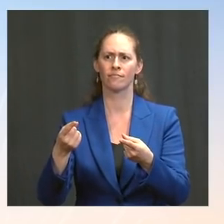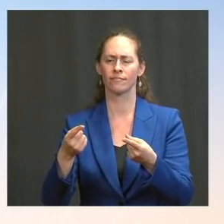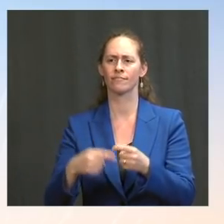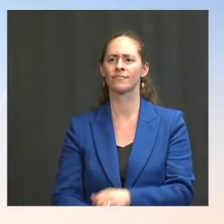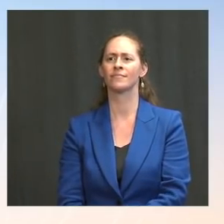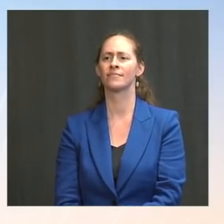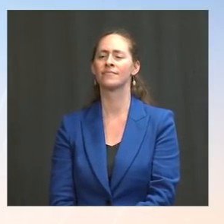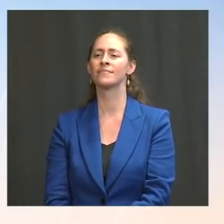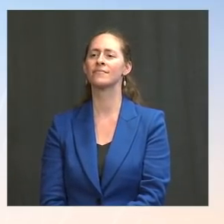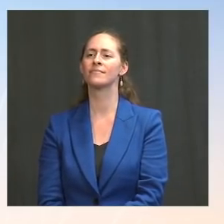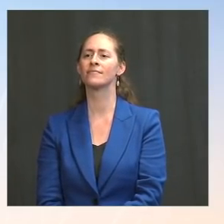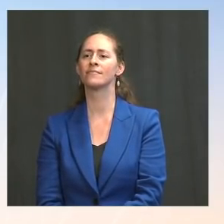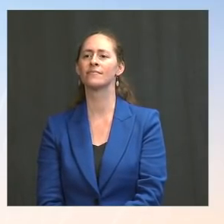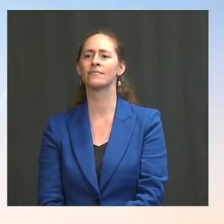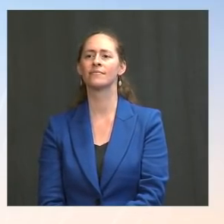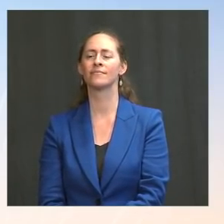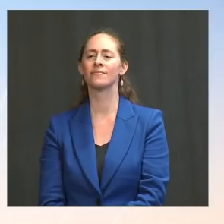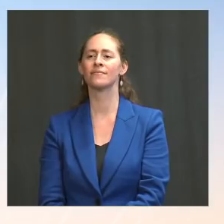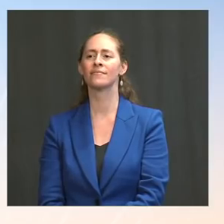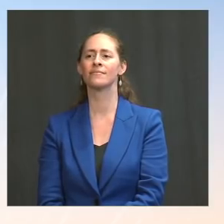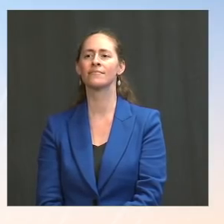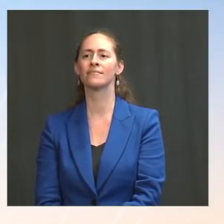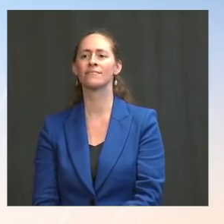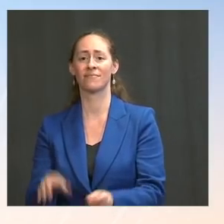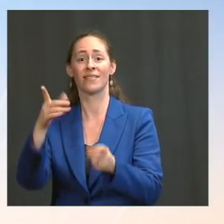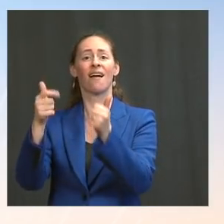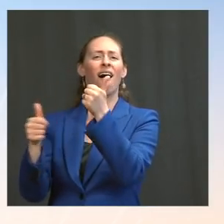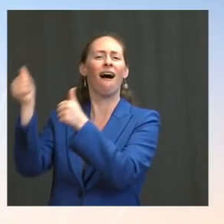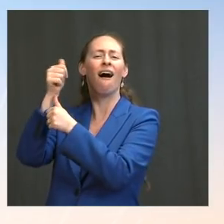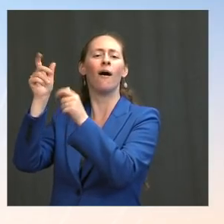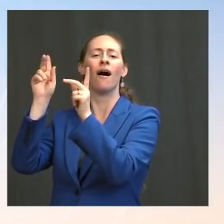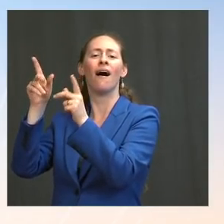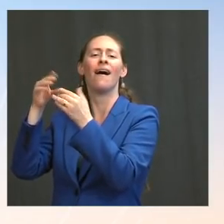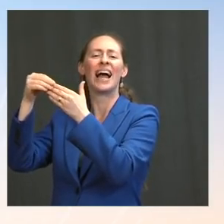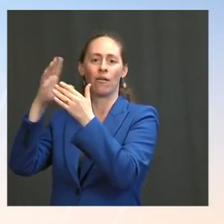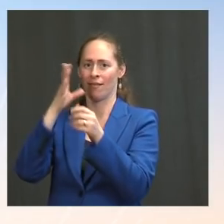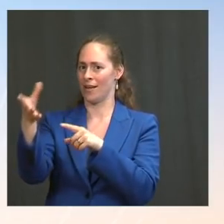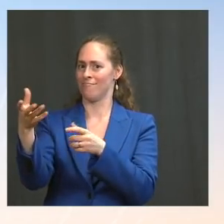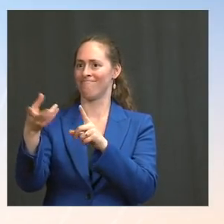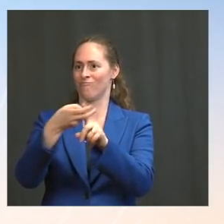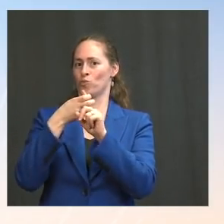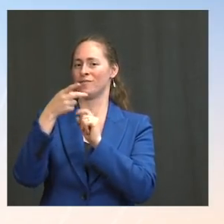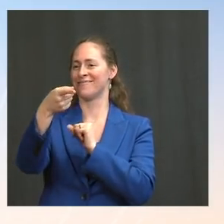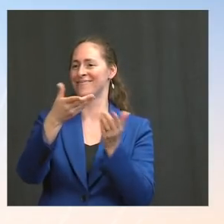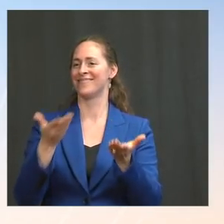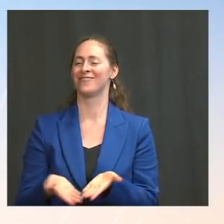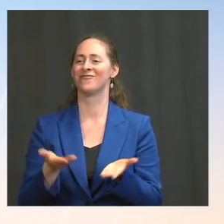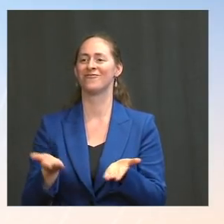which I'm very grateful for every day. So, just wanted you to all know Emily if you don't already know Emily. Josh, go ahead. Josh definitely knows Emily.